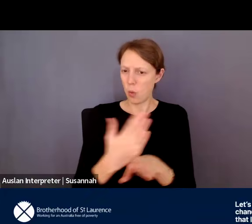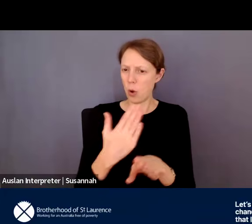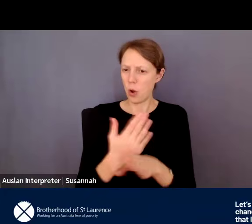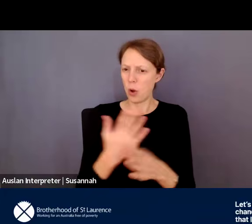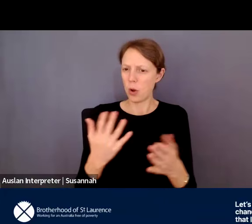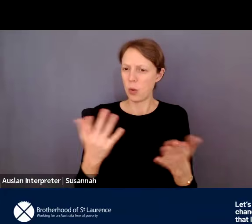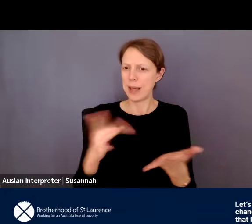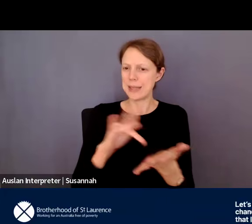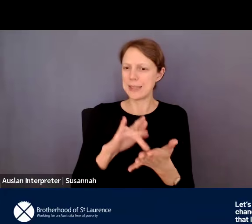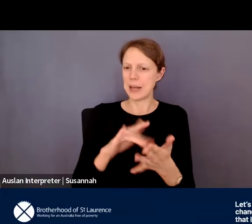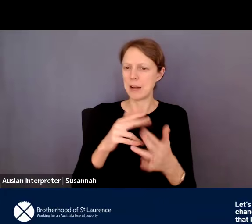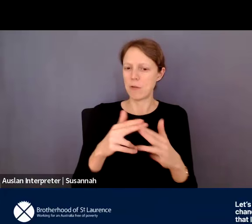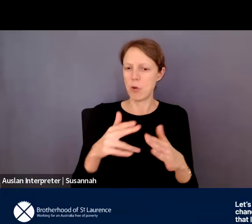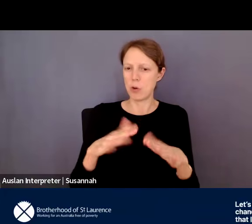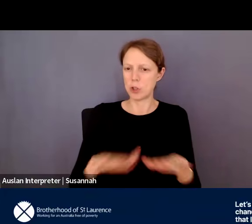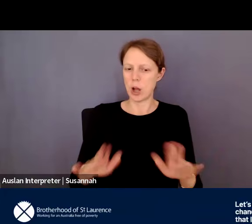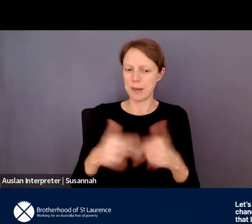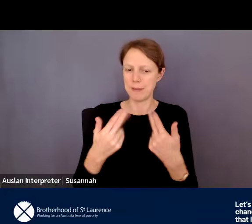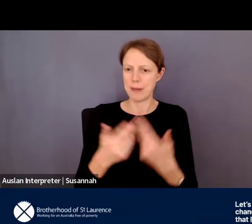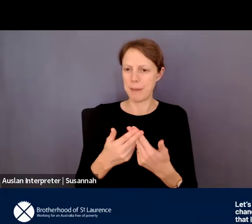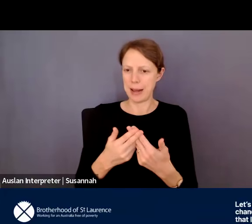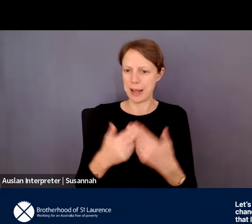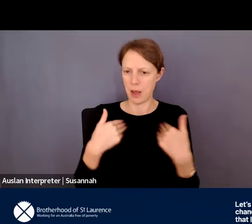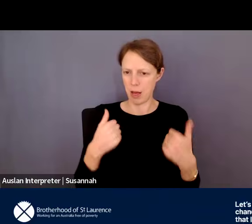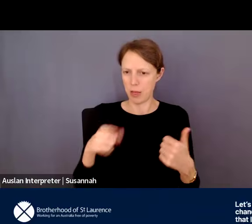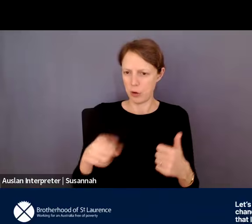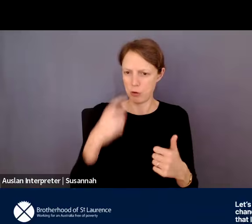on tackling inequality in children's health and development and wellbeing,